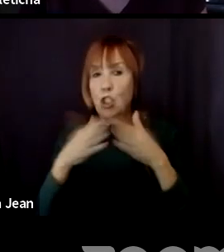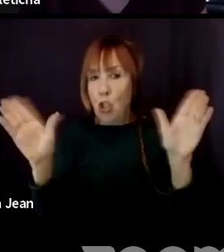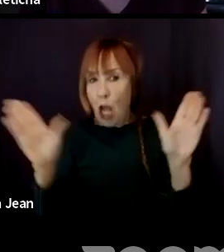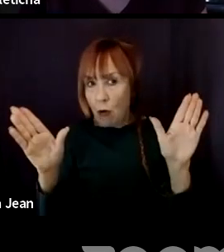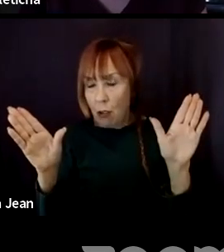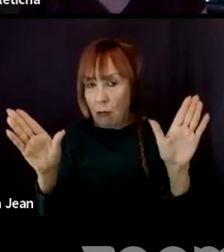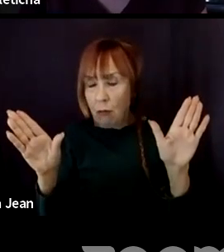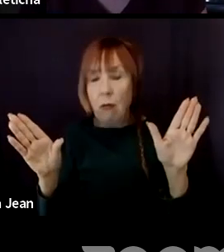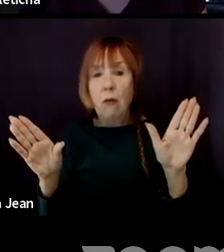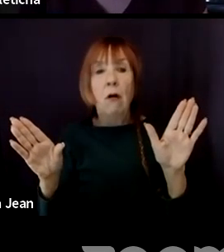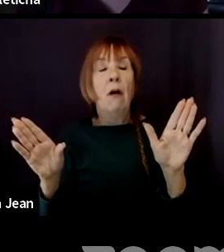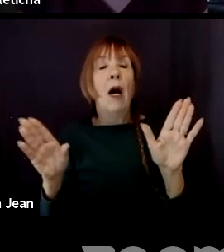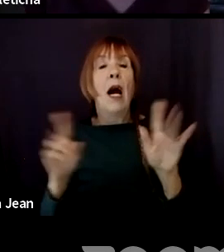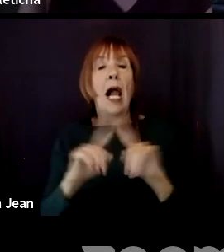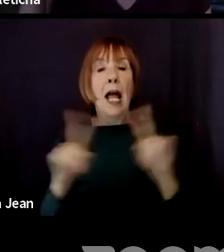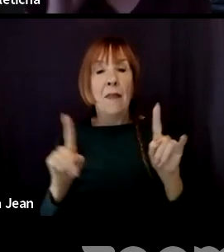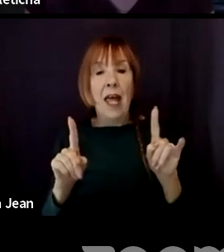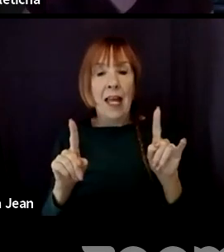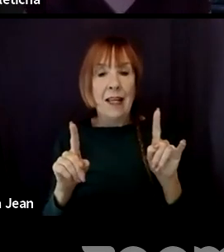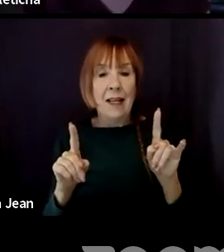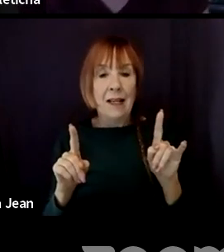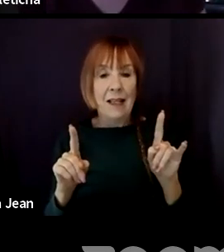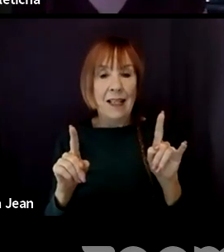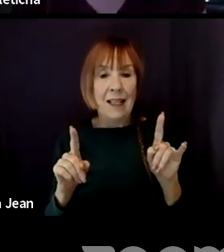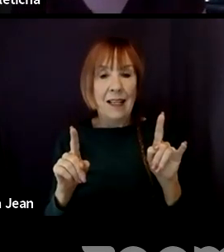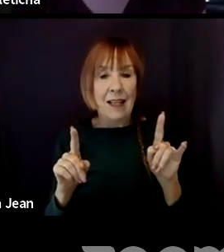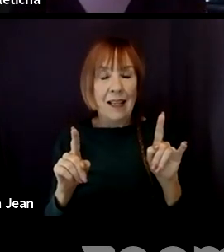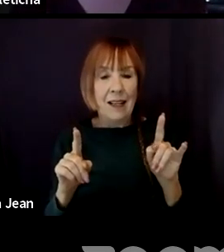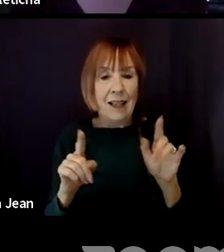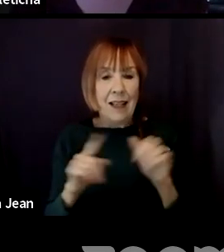Yes, (mumbles). that's a perennial favorite.